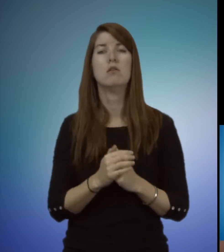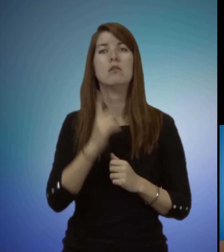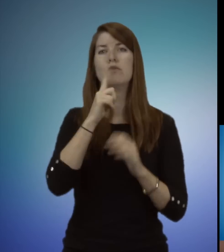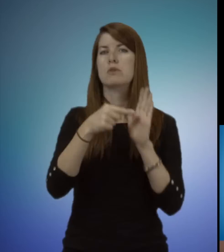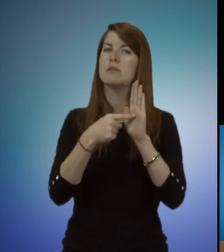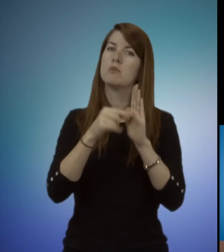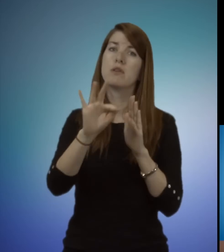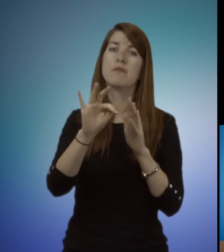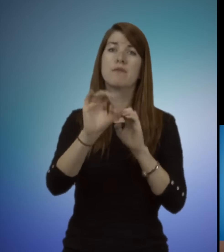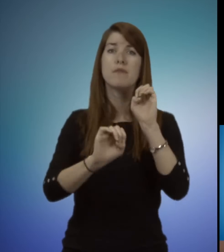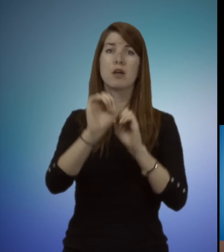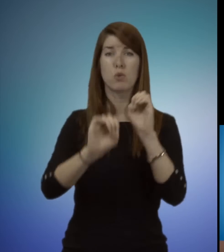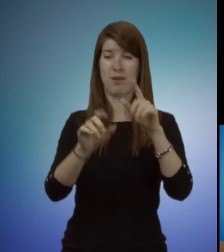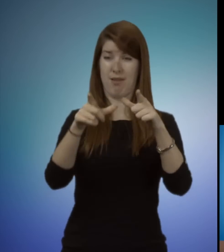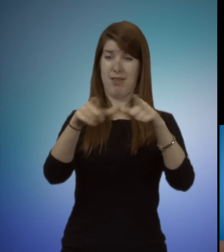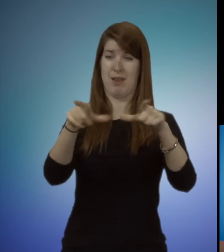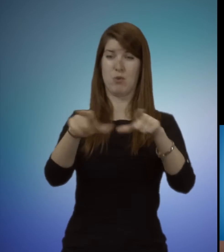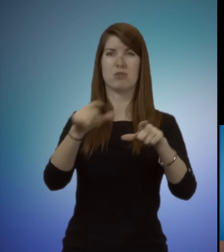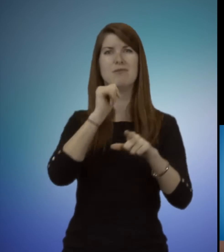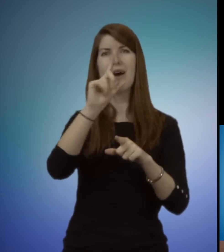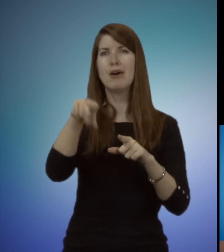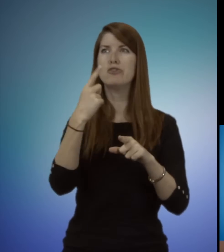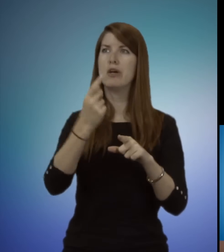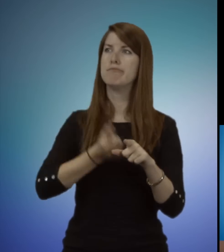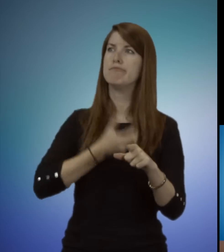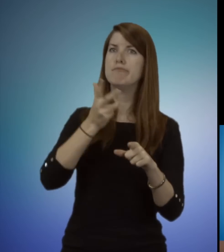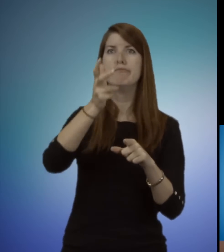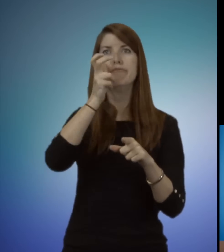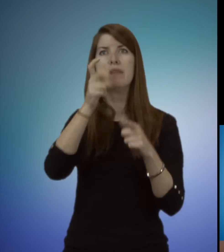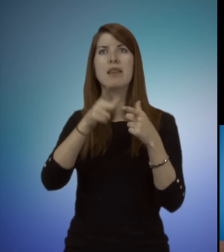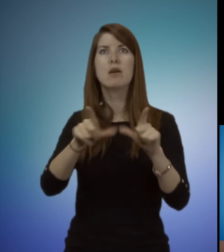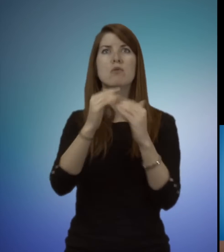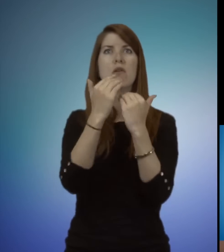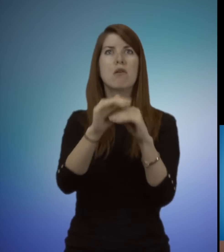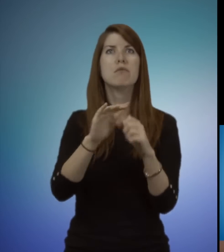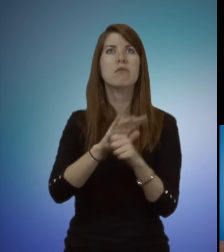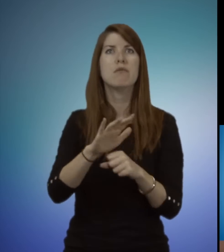So if we're evaluating language, it's just not a receptive and expressive language score.